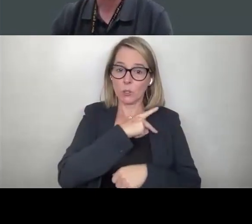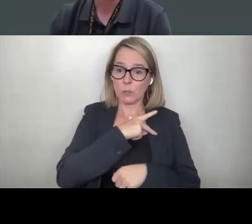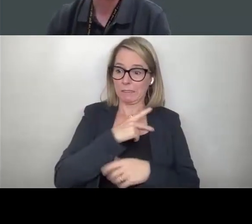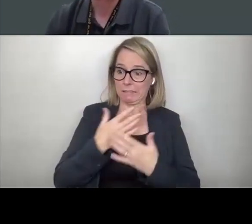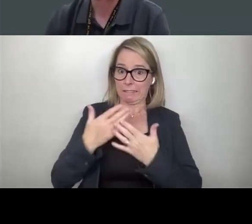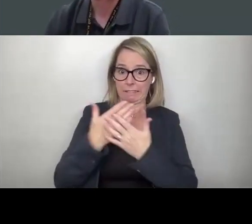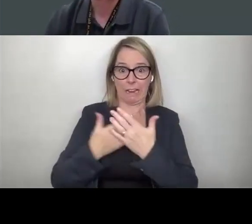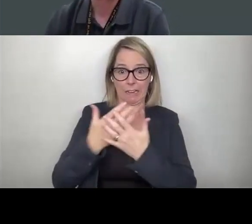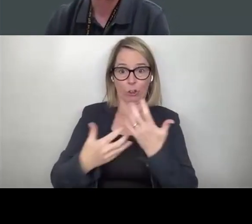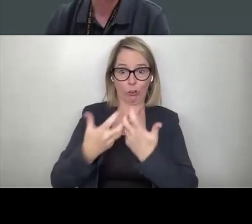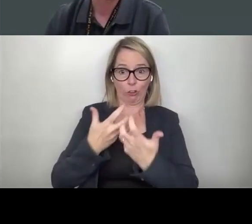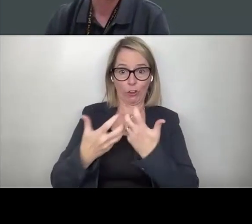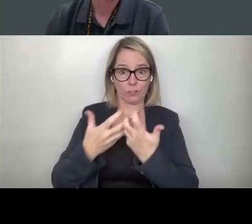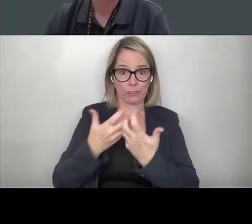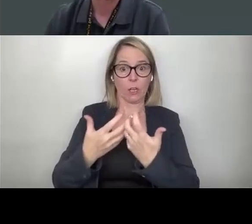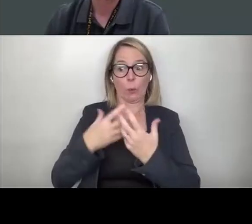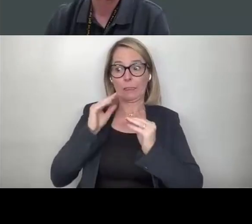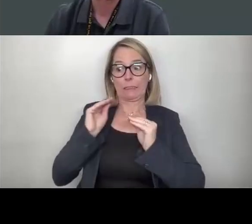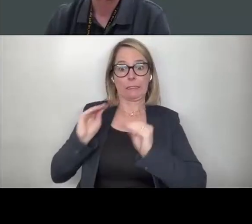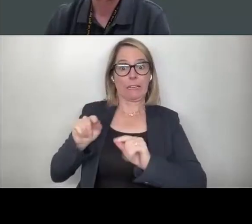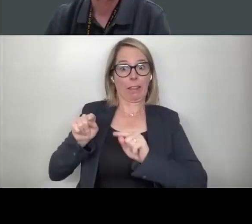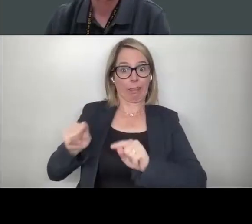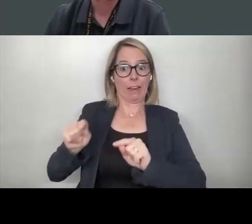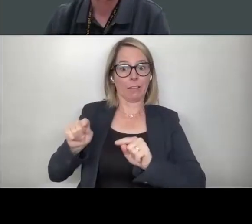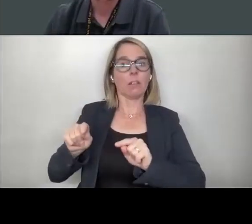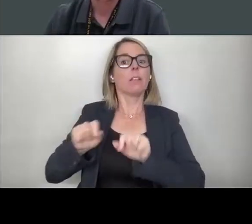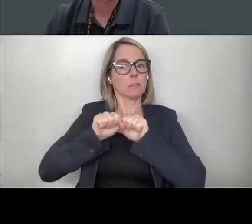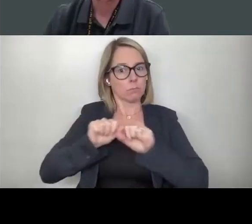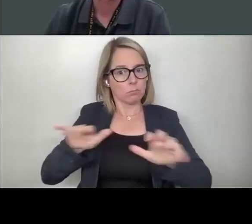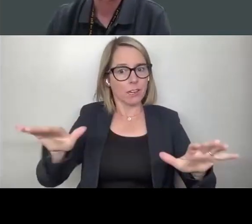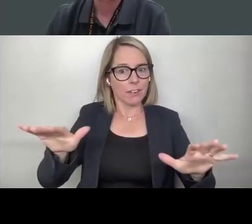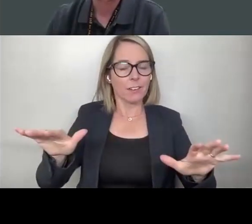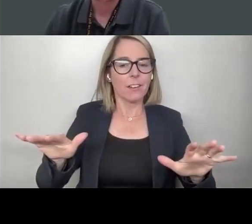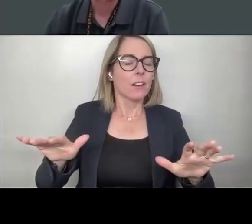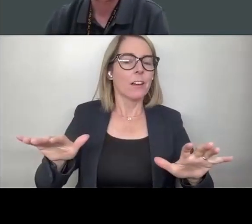to be a bit more successful because it can't just rely on a few individuals. And the way that the